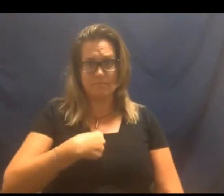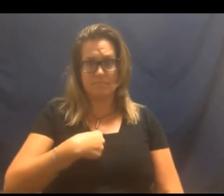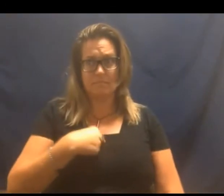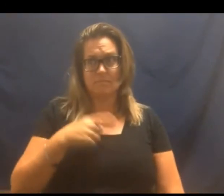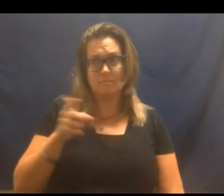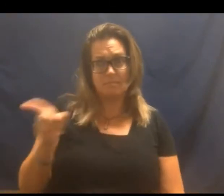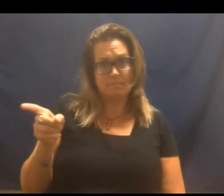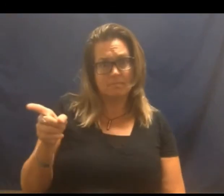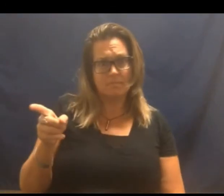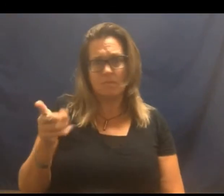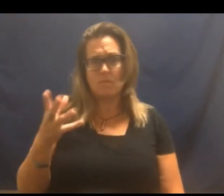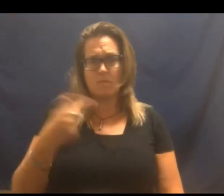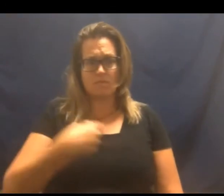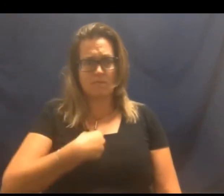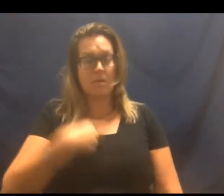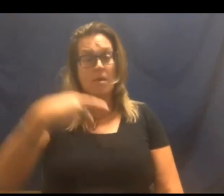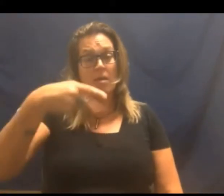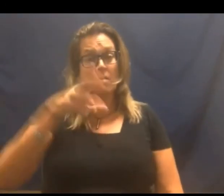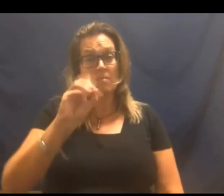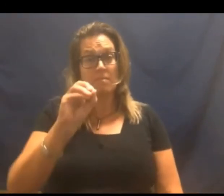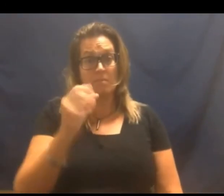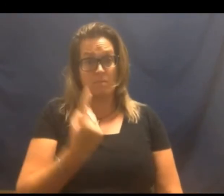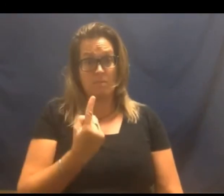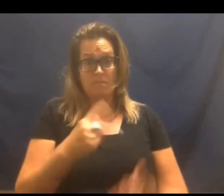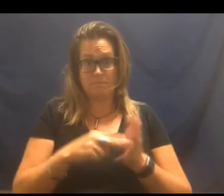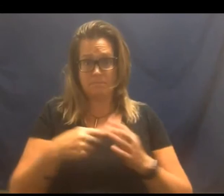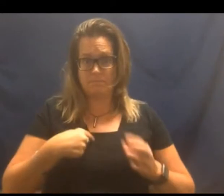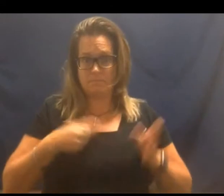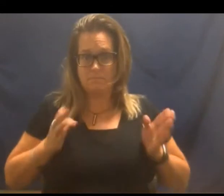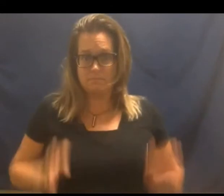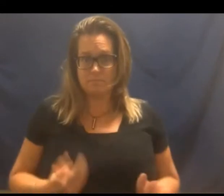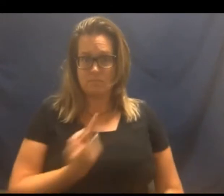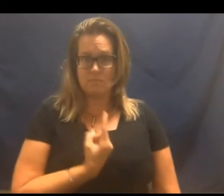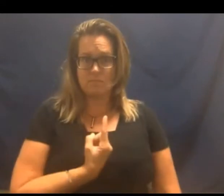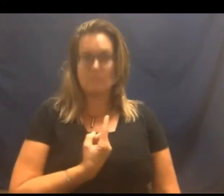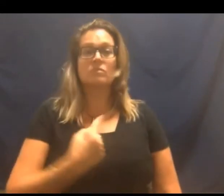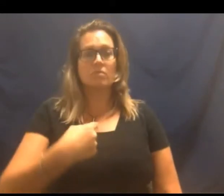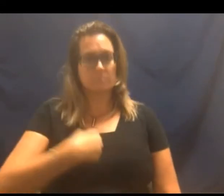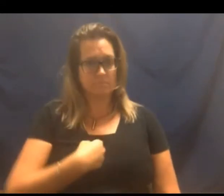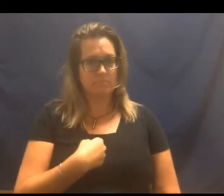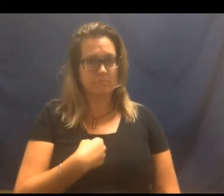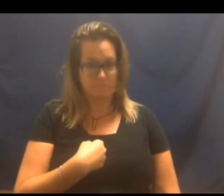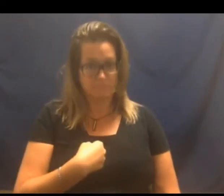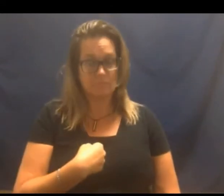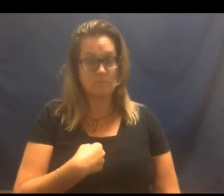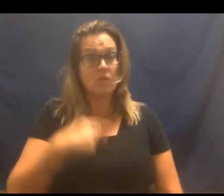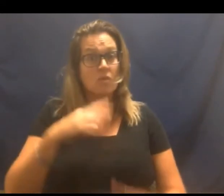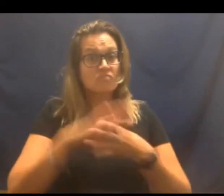agree on a way to sign it. Whether it's PRO-1 like this, if it's 'me' or 'you.'